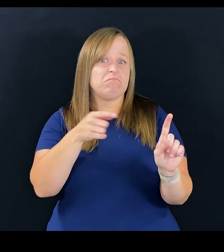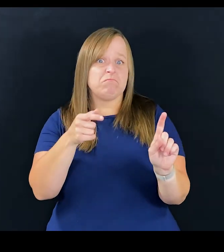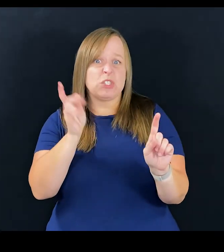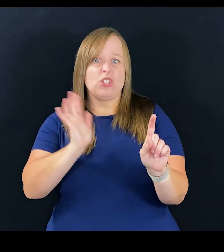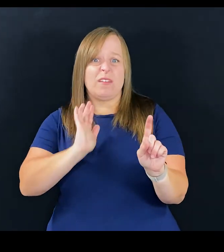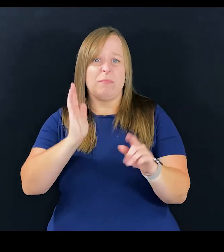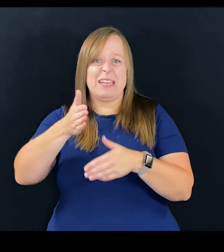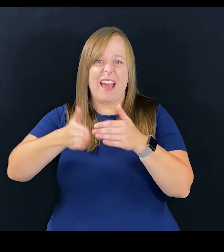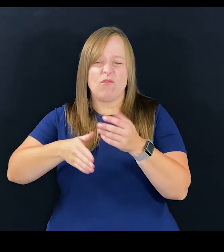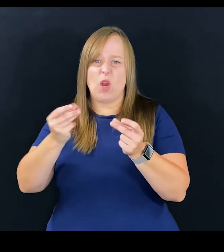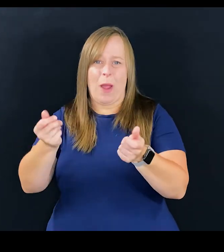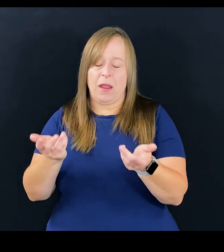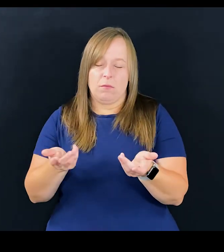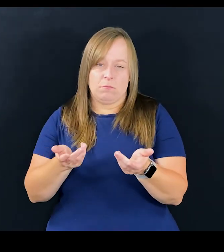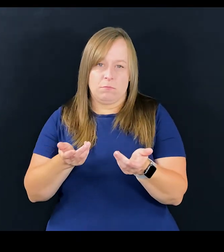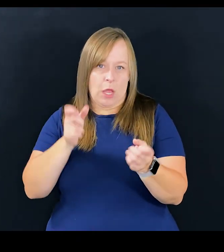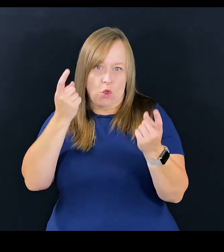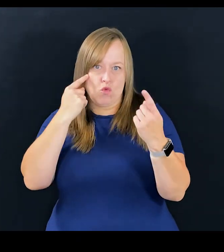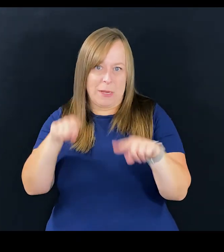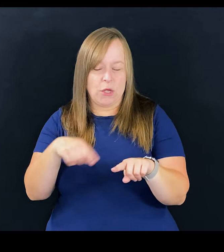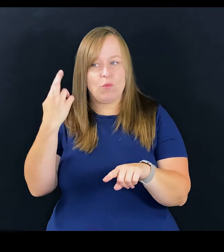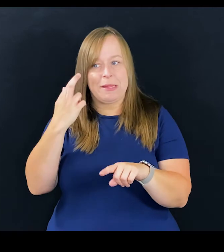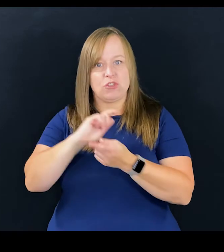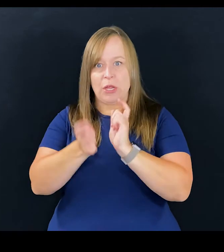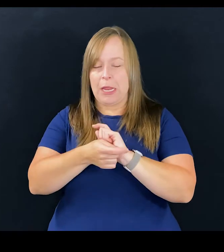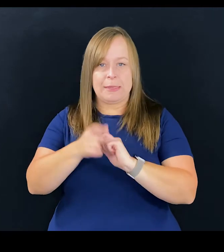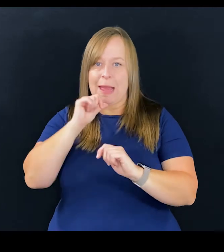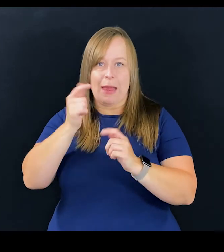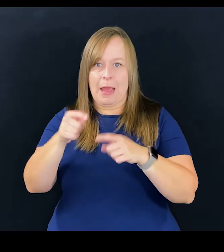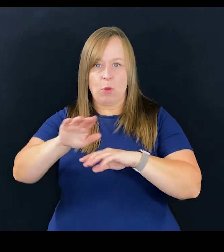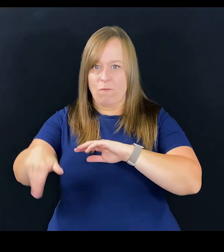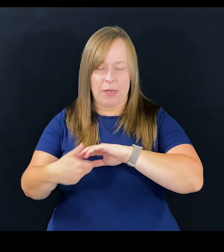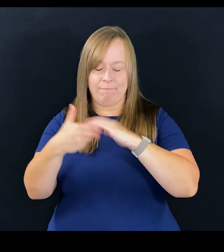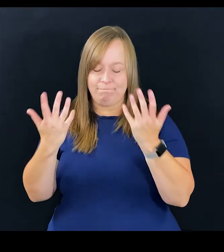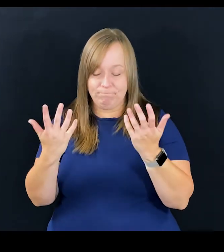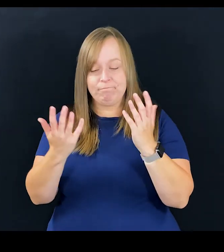a lot of this should have been done right away, but you realize change does not happen overnight.